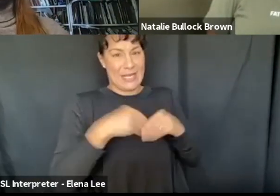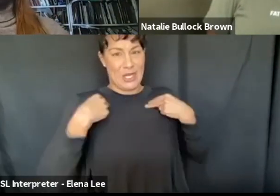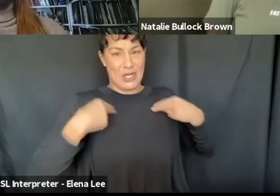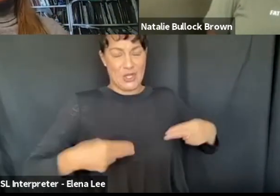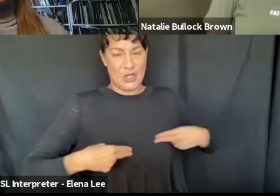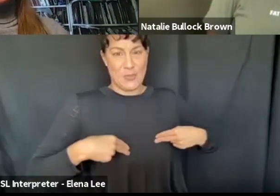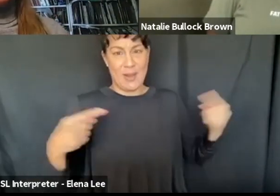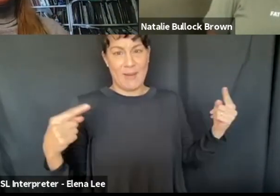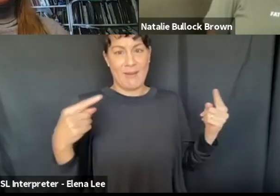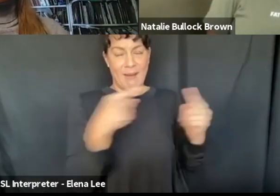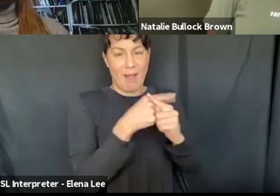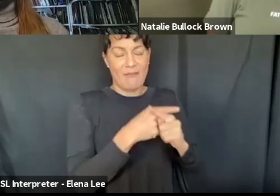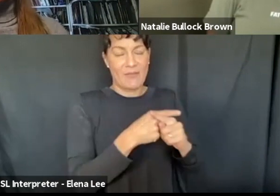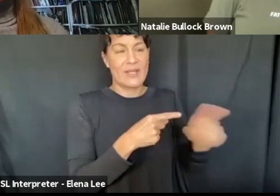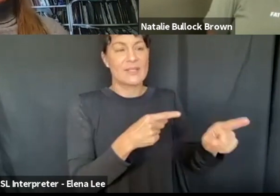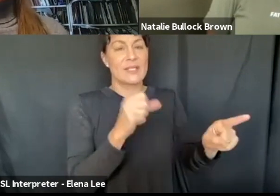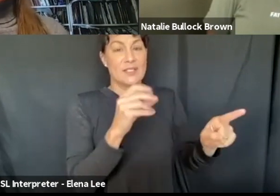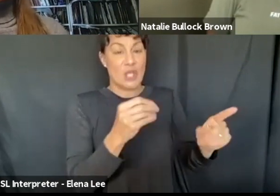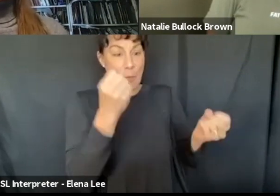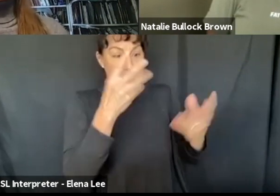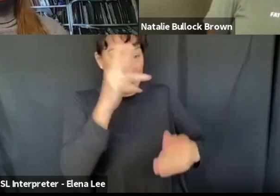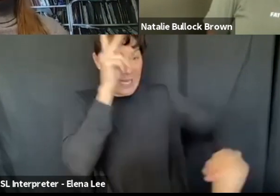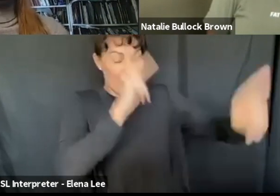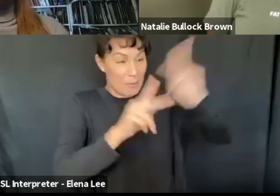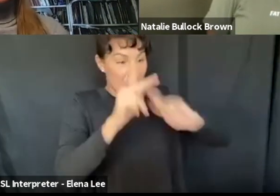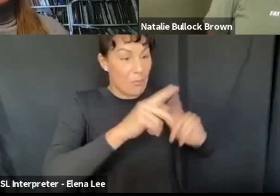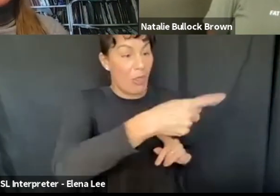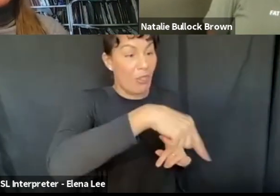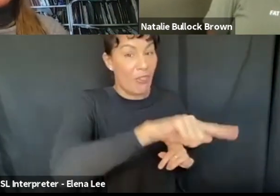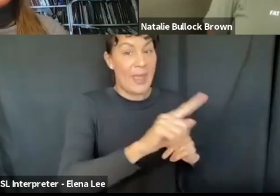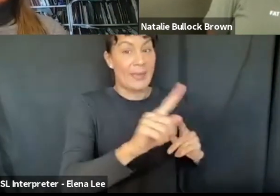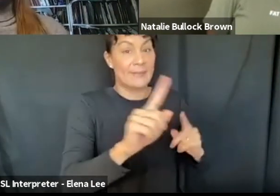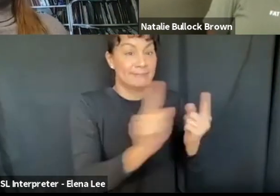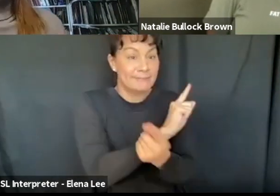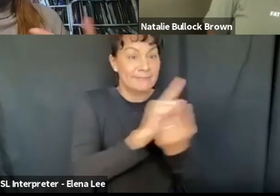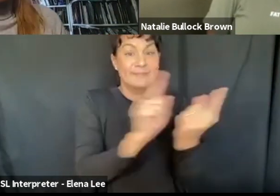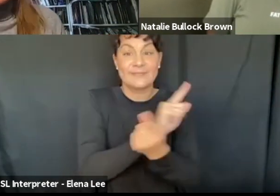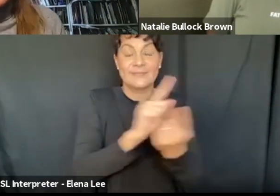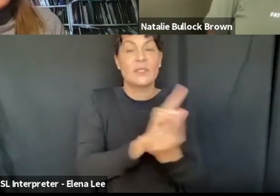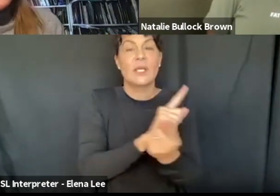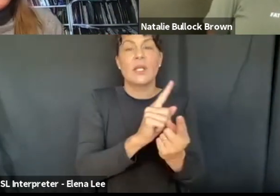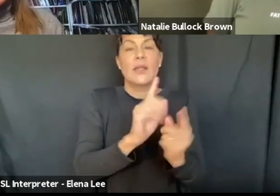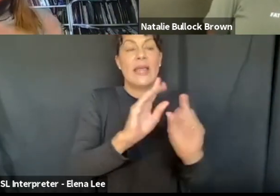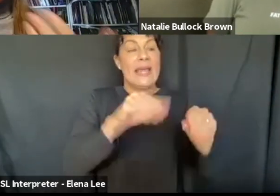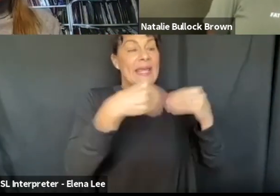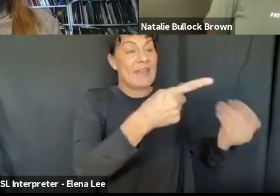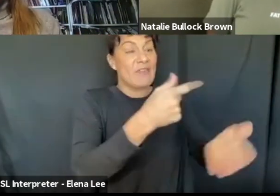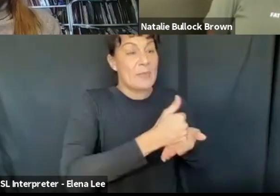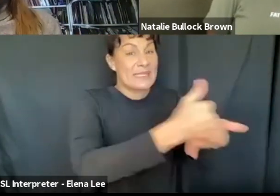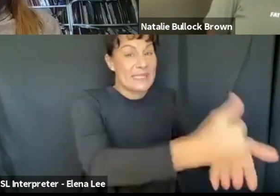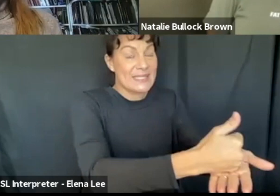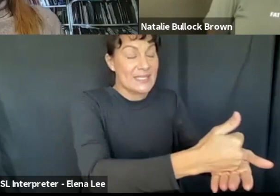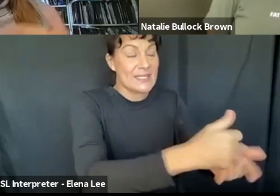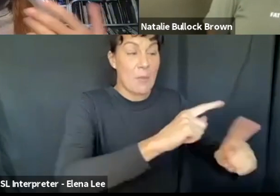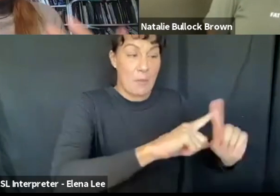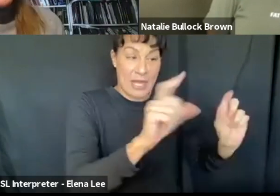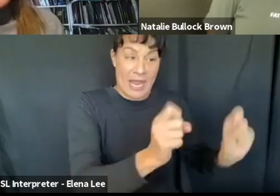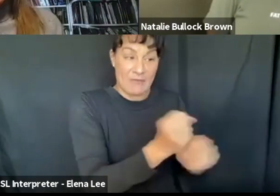are actually people from humanitarian organizations that are giving assistance. So, we need to make very clear. If you talk to us, we can't give you food,